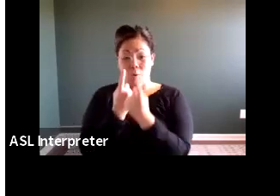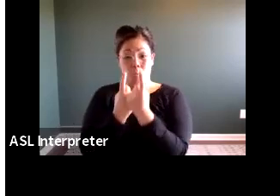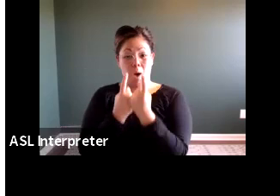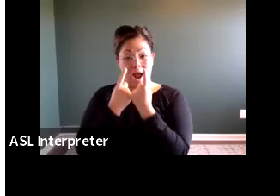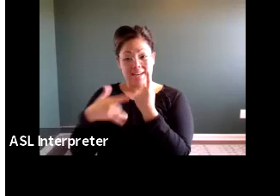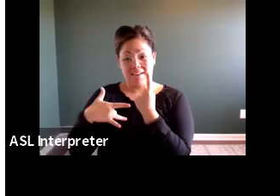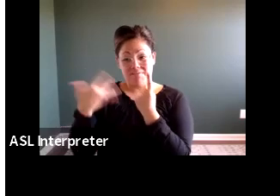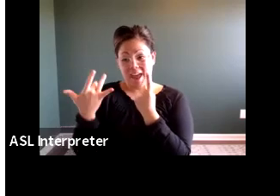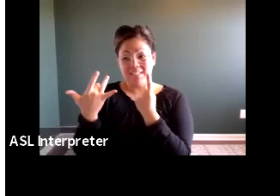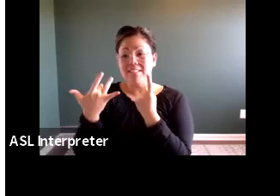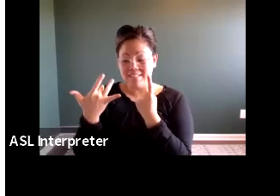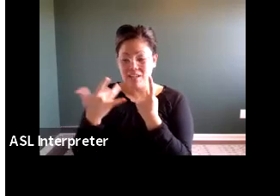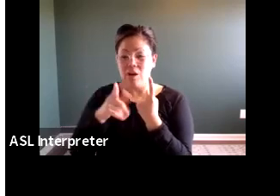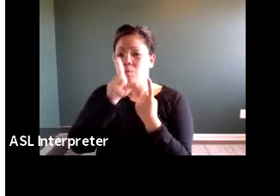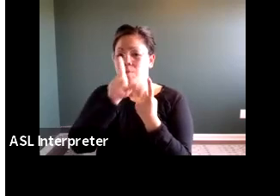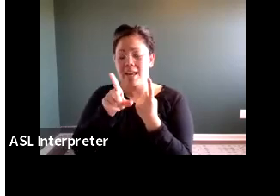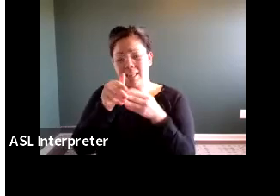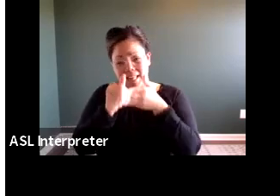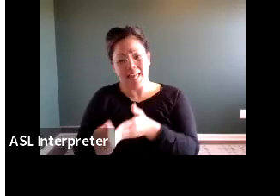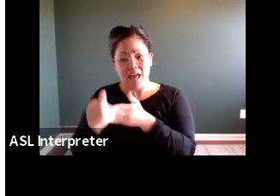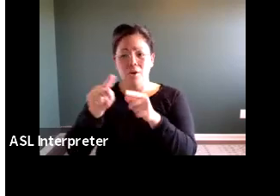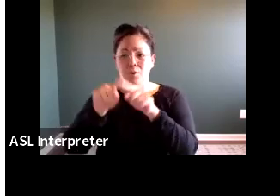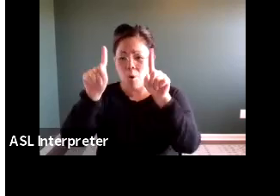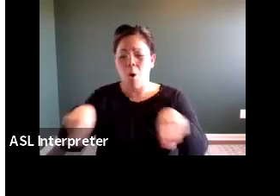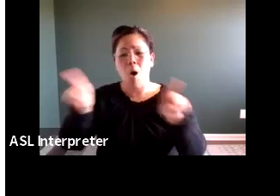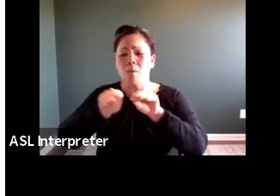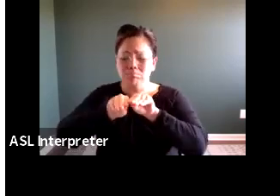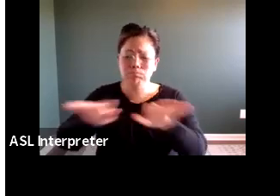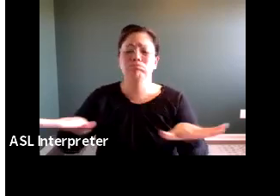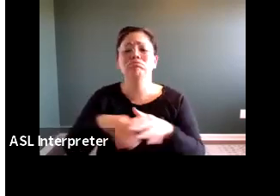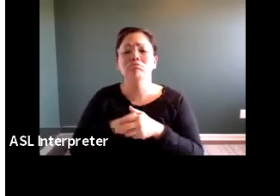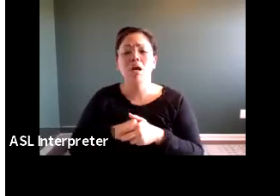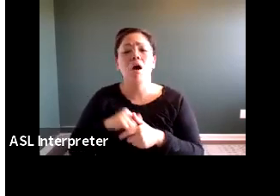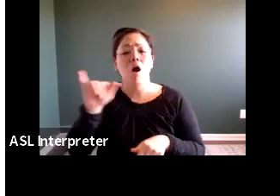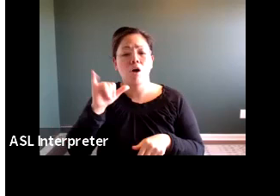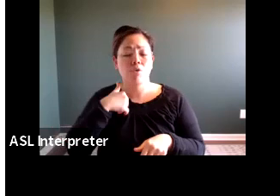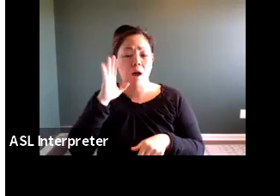one gathering really led to a tremendous outbreak. I will also say that we were able to trace